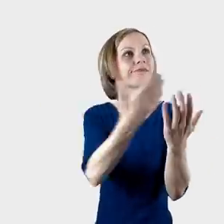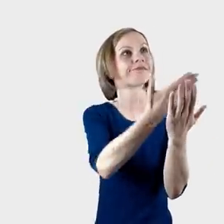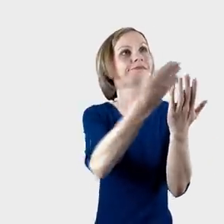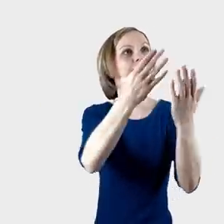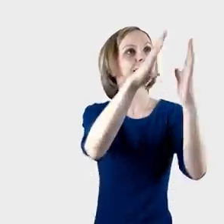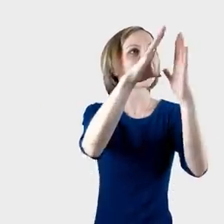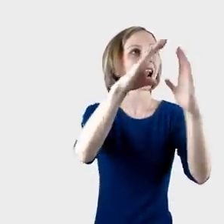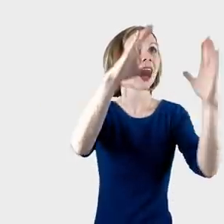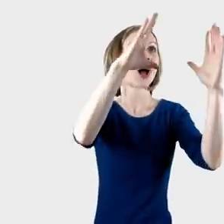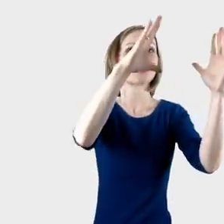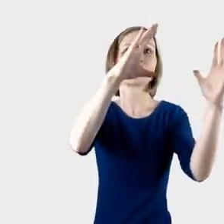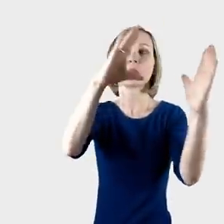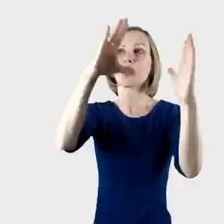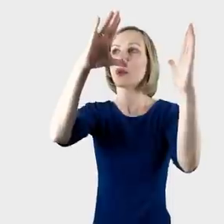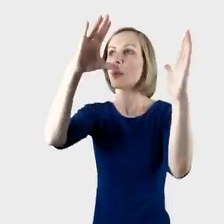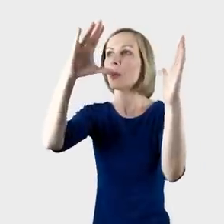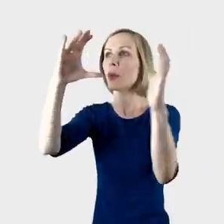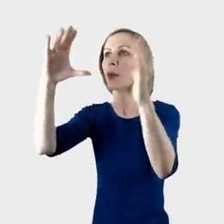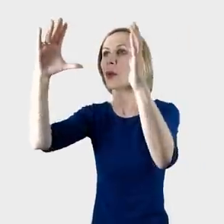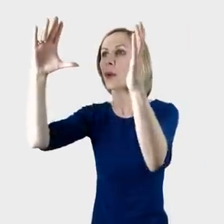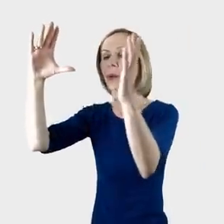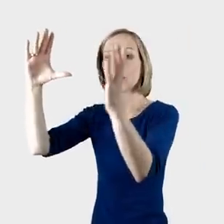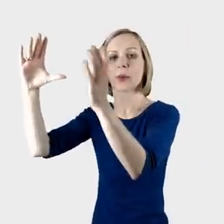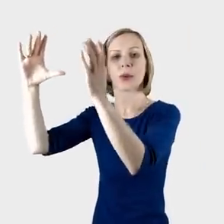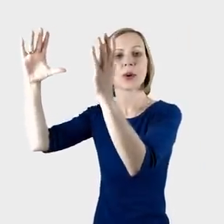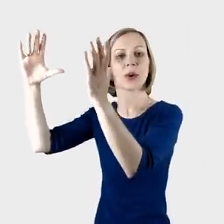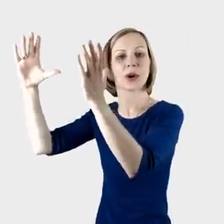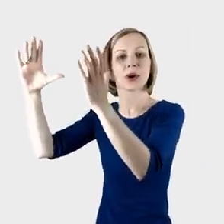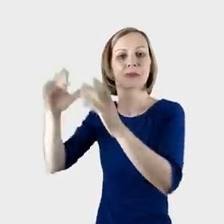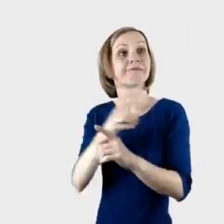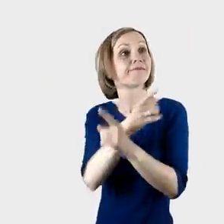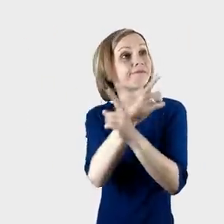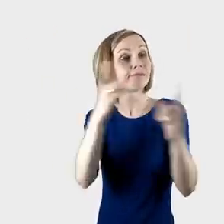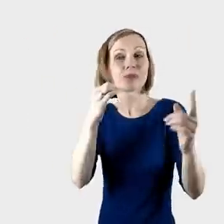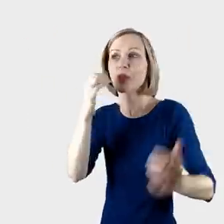Ye clouds that sail in heaven along